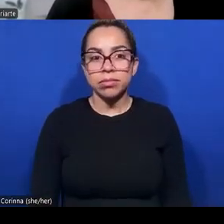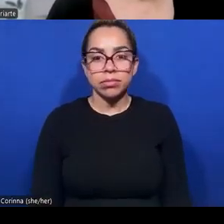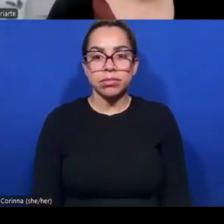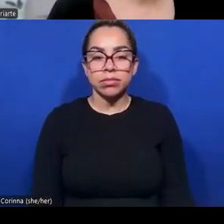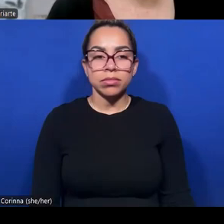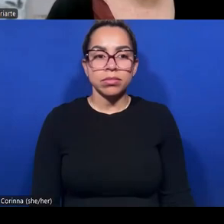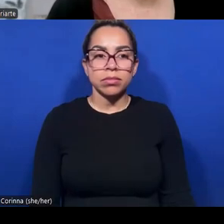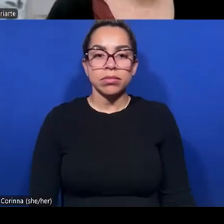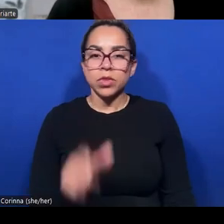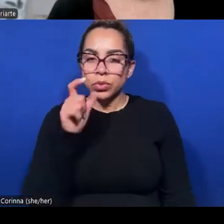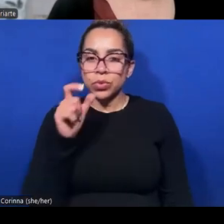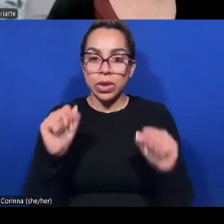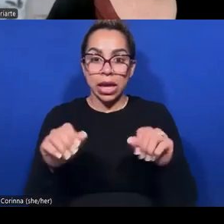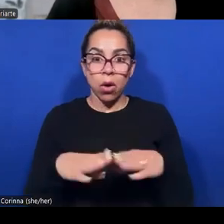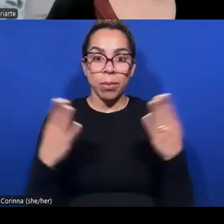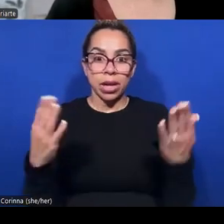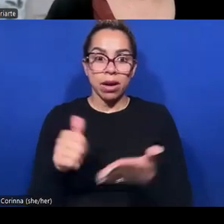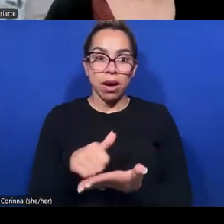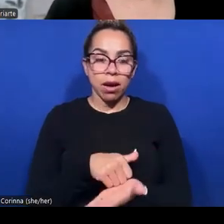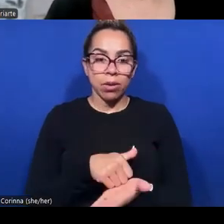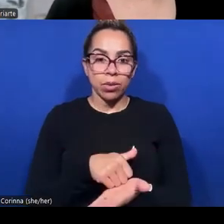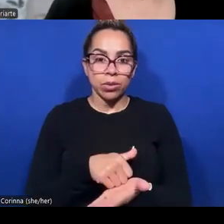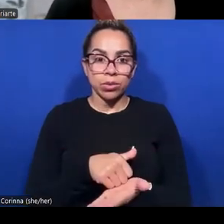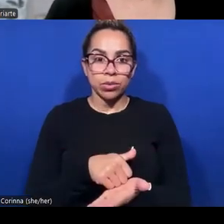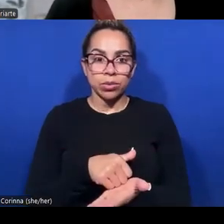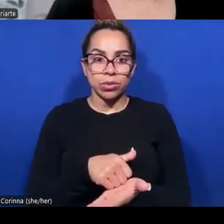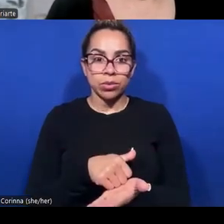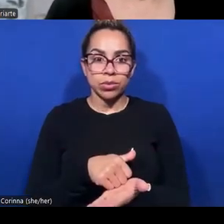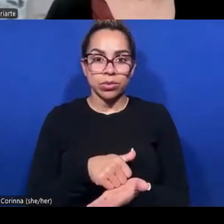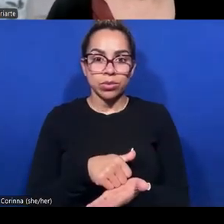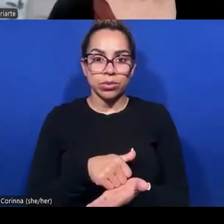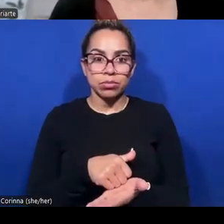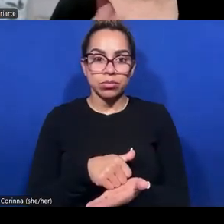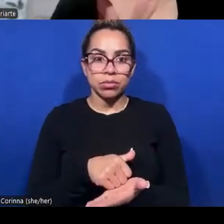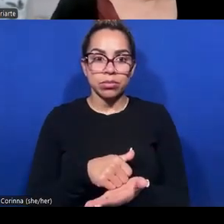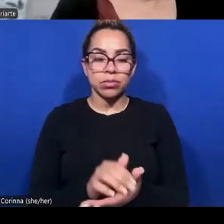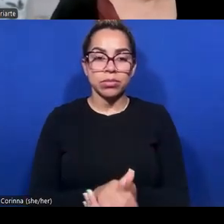Who can open up an account, or manage an account? You have to be a U.S.